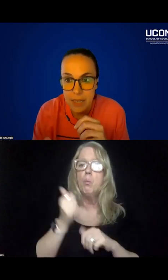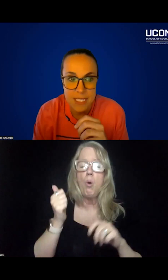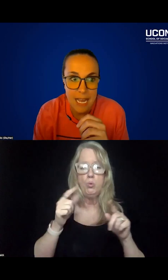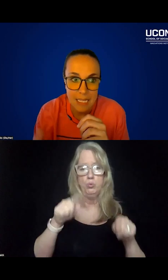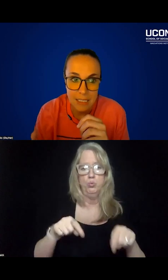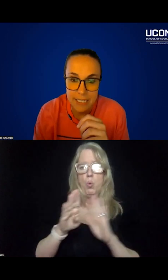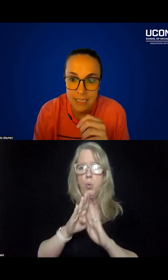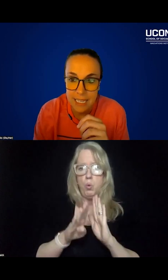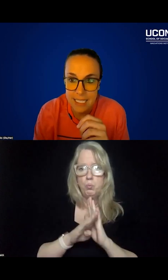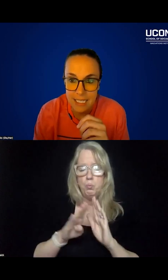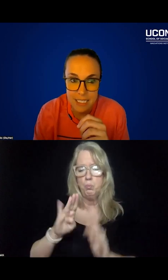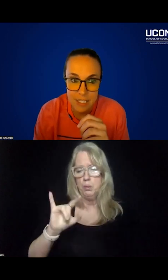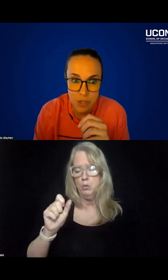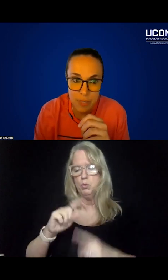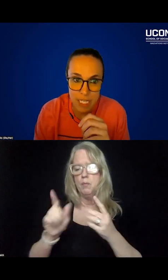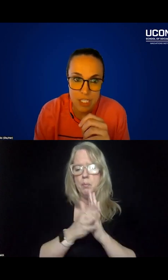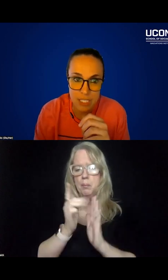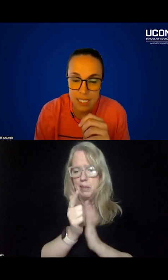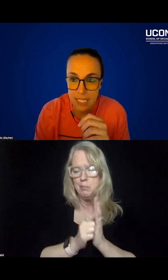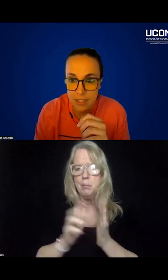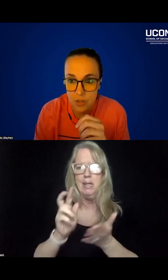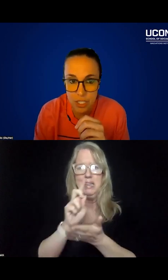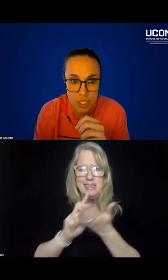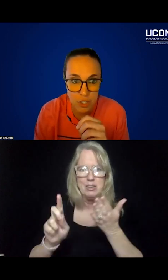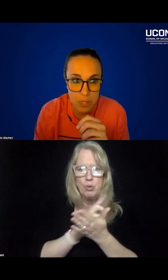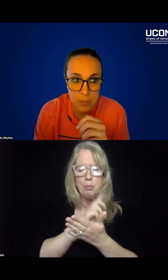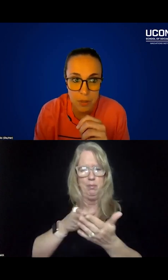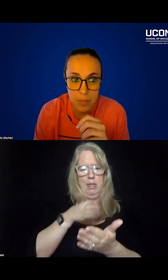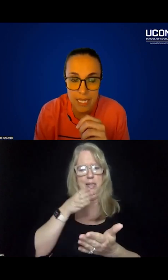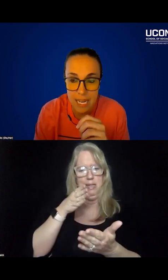AIMED AT LEGALIZING DISCRIMINATION AGAINST TRANSGENDER PEOPLE BY